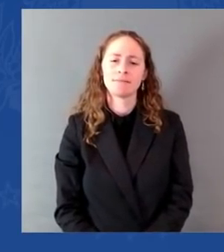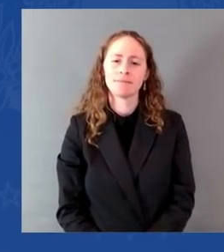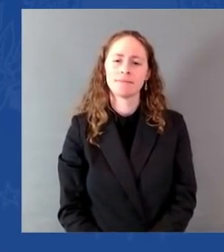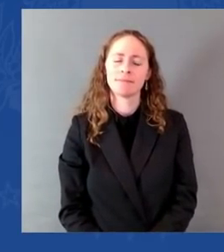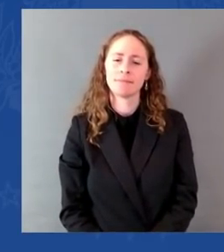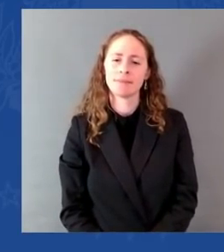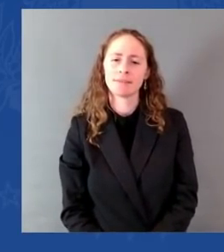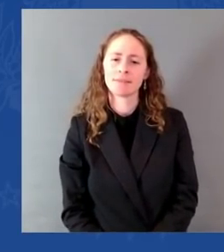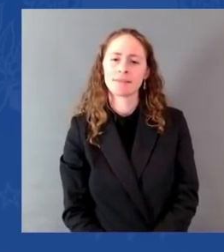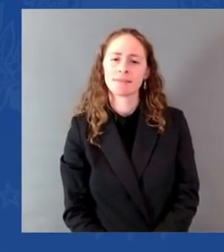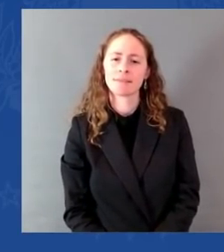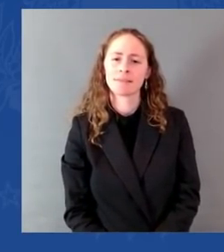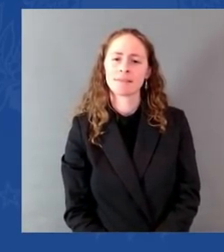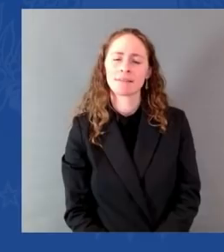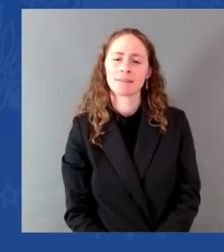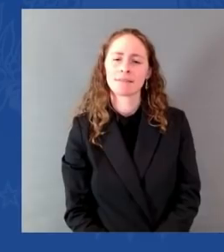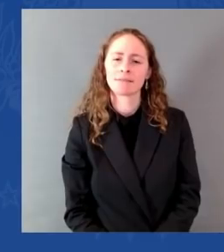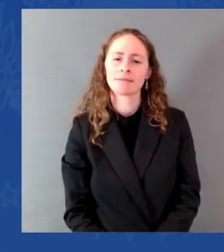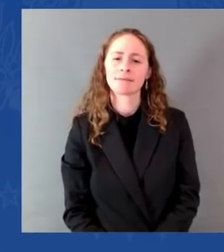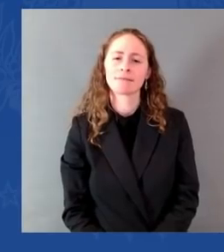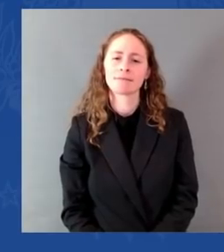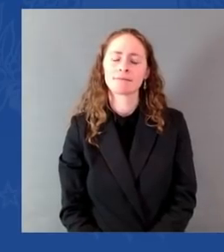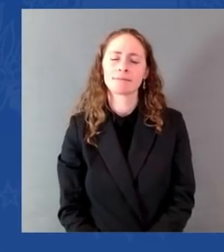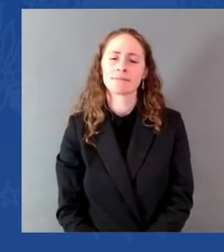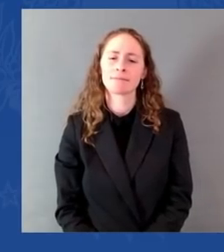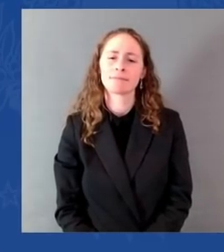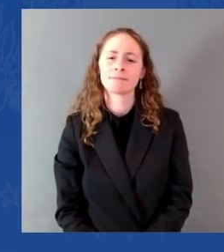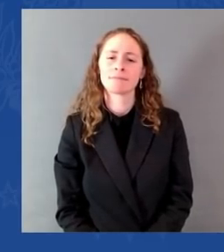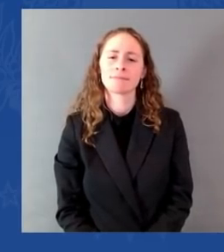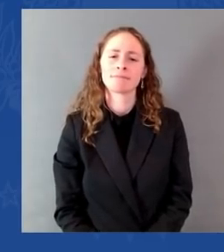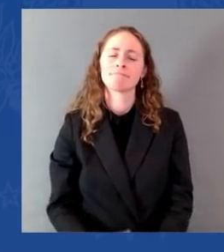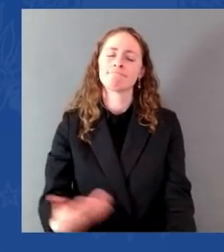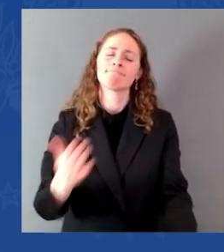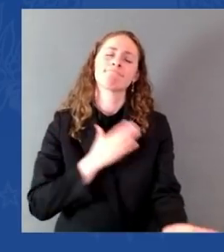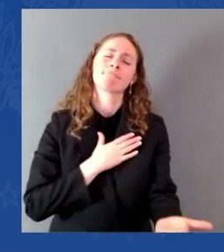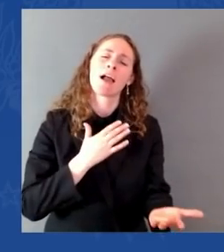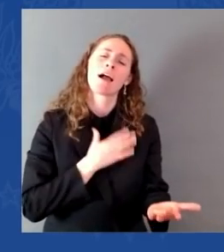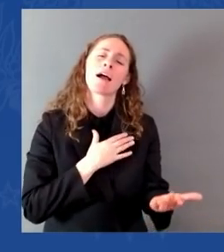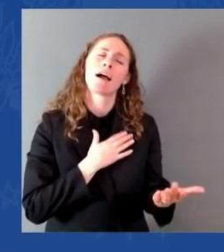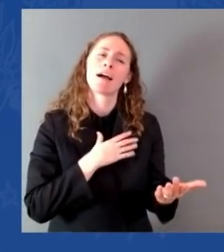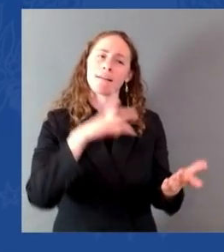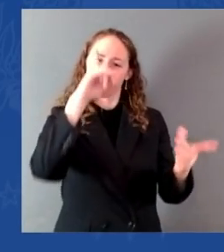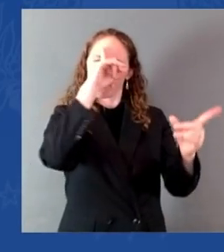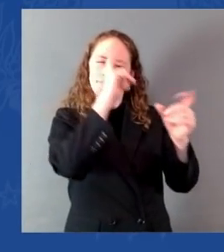We've always been a nation of possibilities. We didn't become this nation by thinking small;